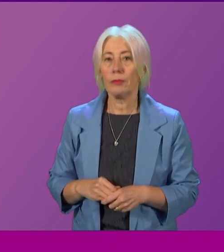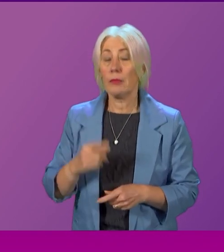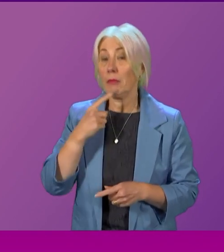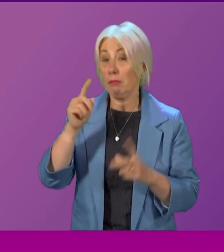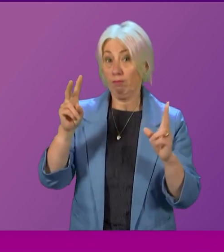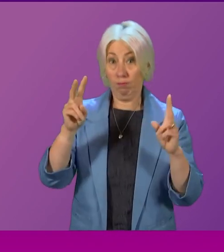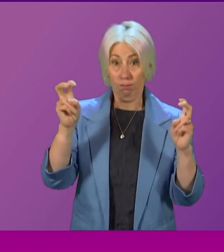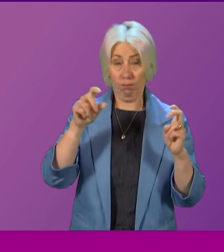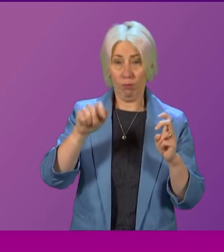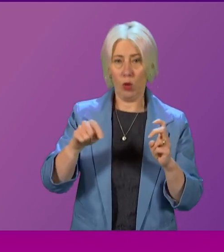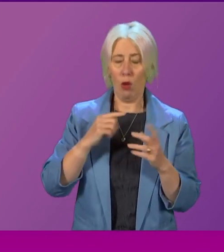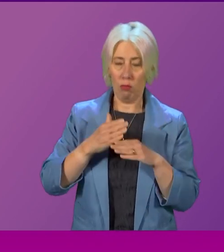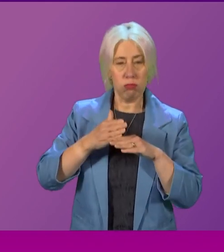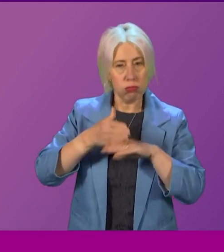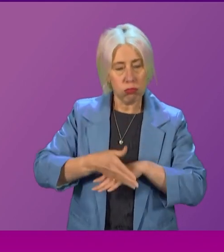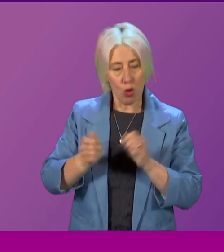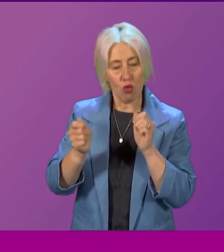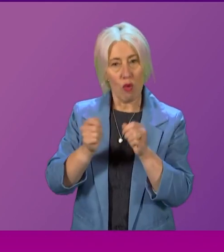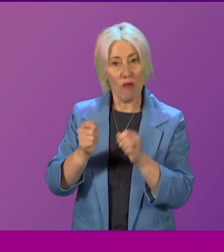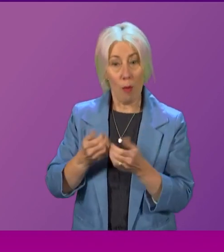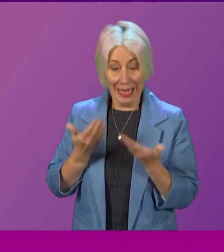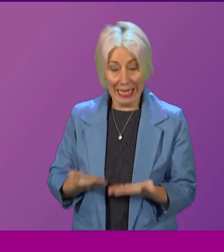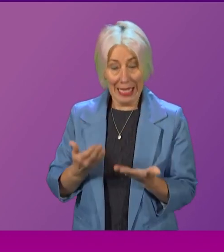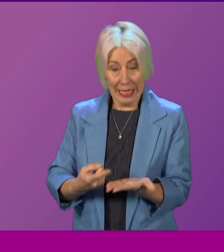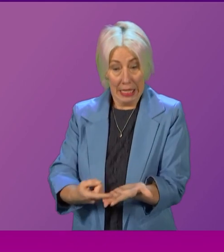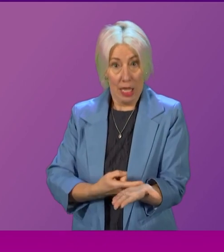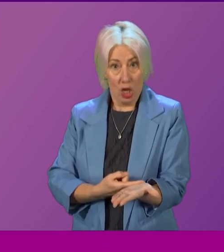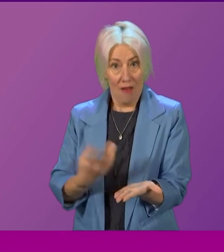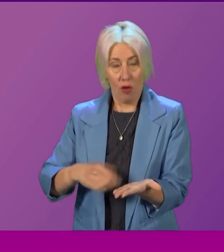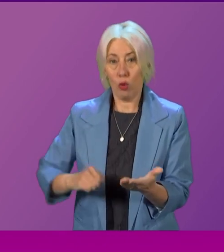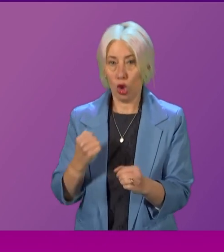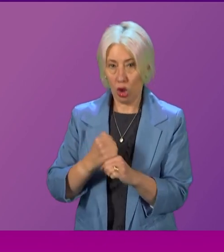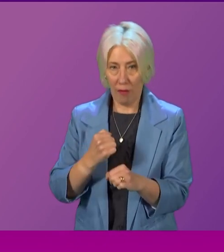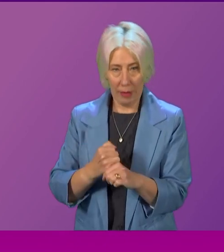“the ... efforts to reform existing legislation by the Scottish Government do not sufficiently